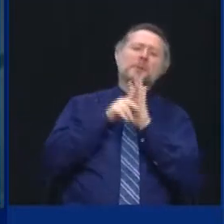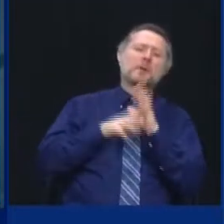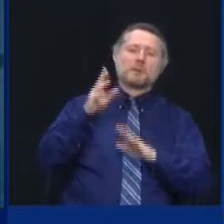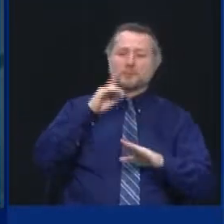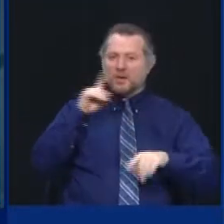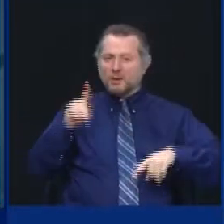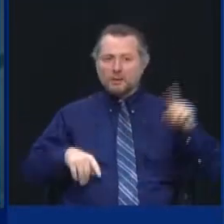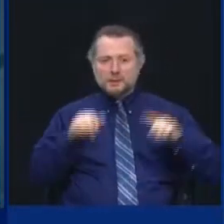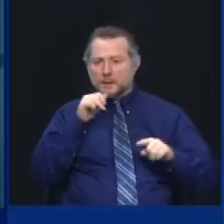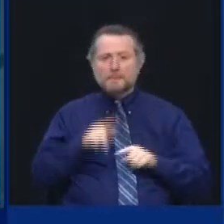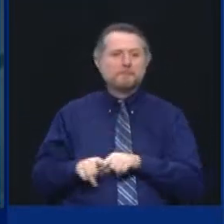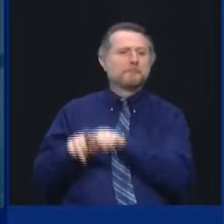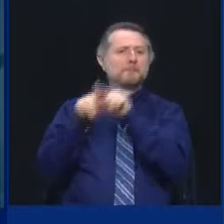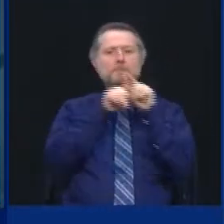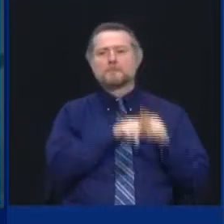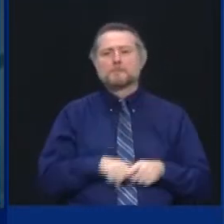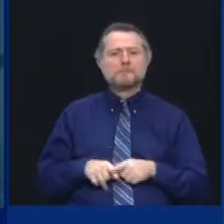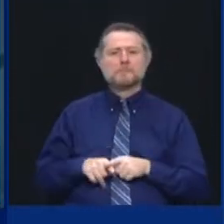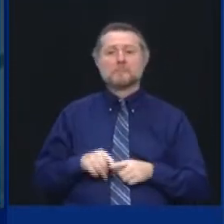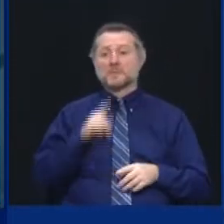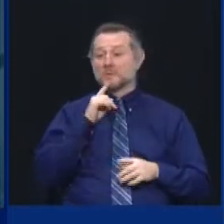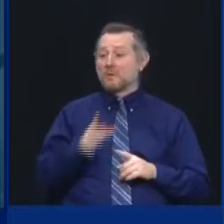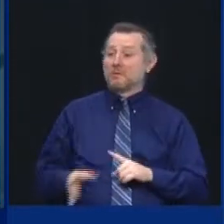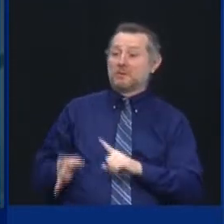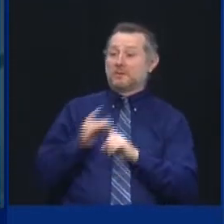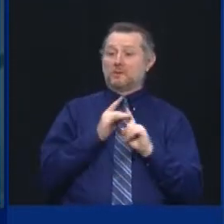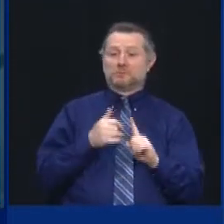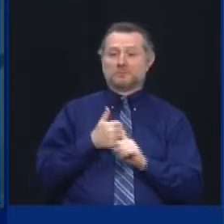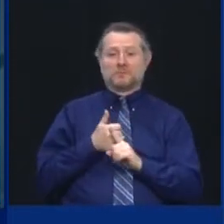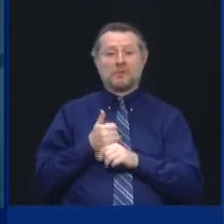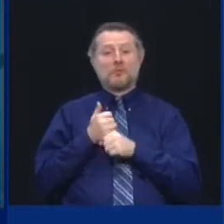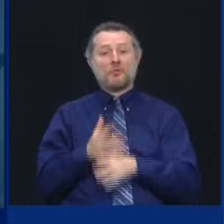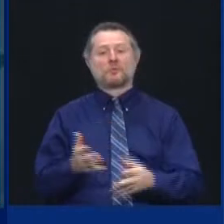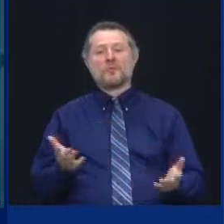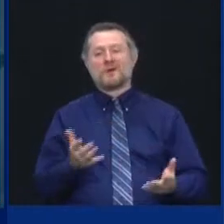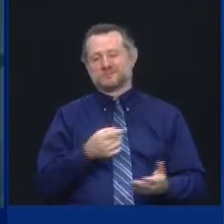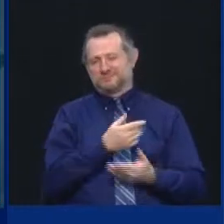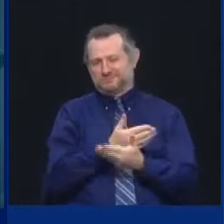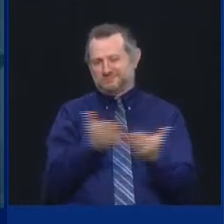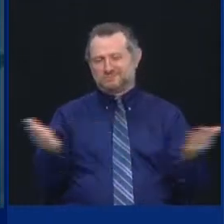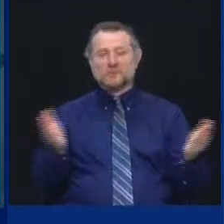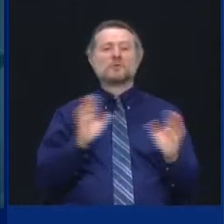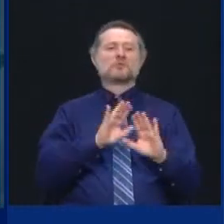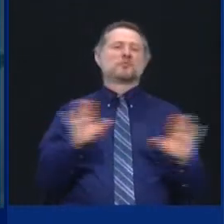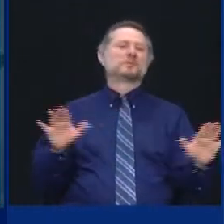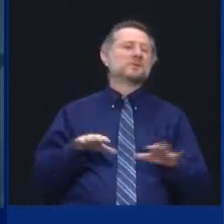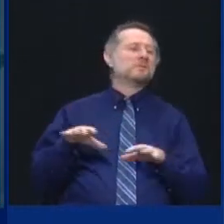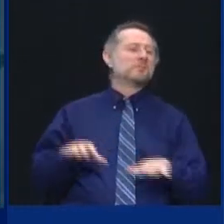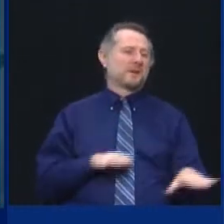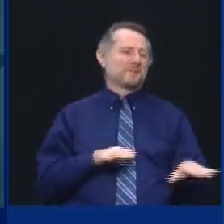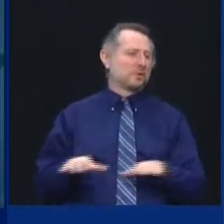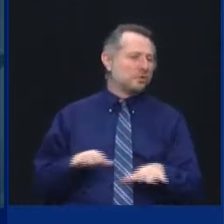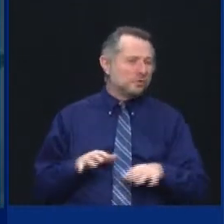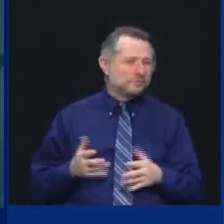MESSAGE, SAME NUMBER, SAME HEALTH COMMISSIONER, SAME POLICIES.